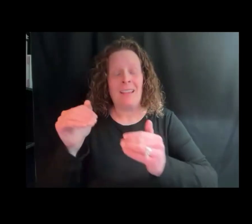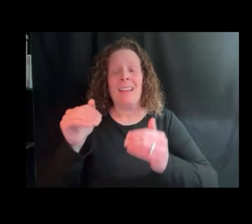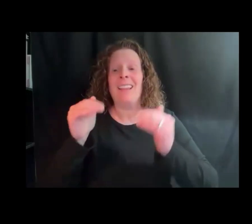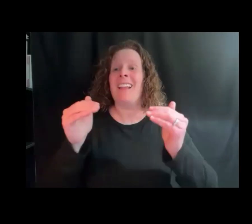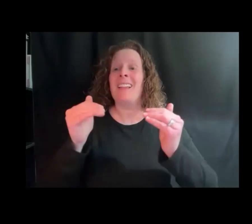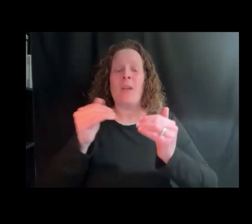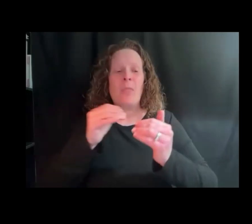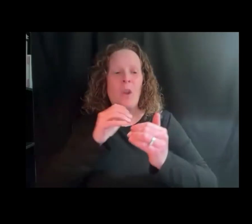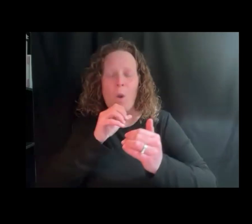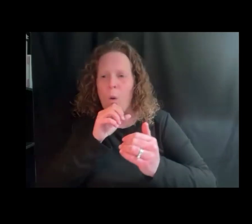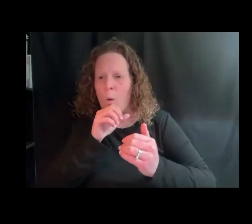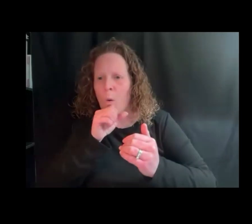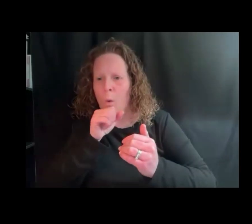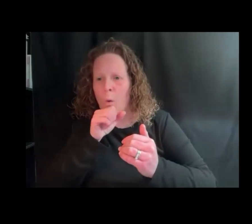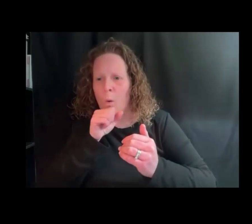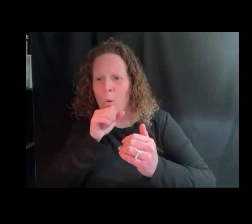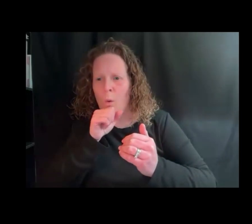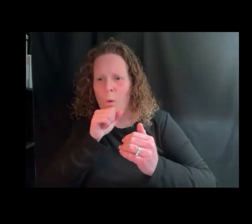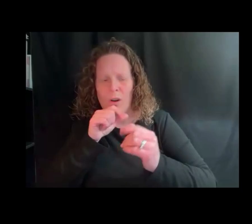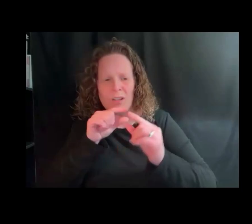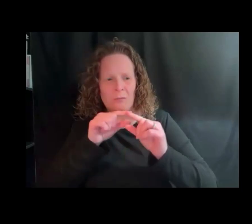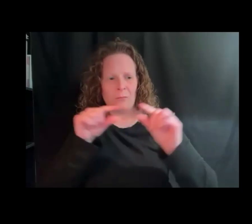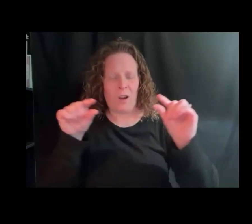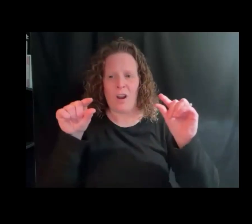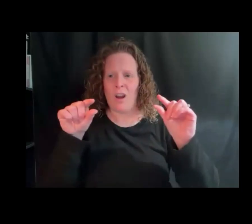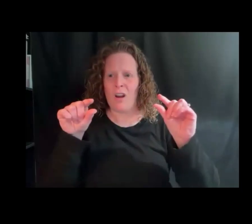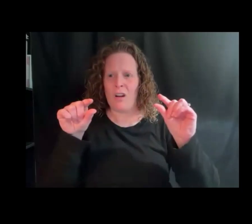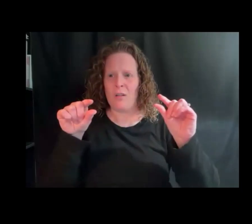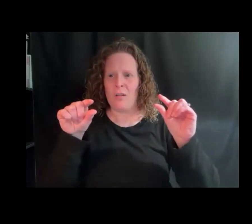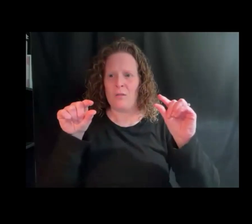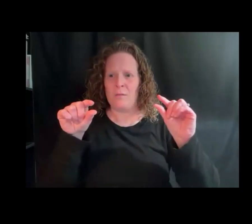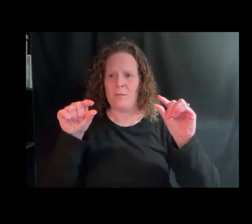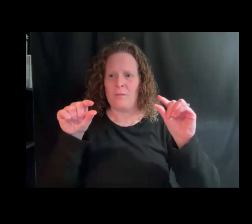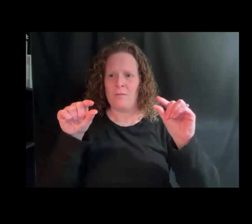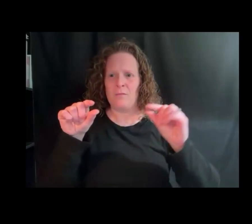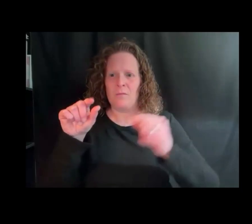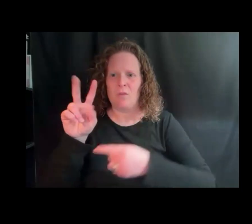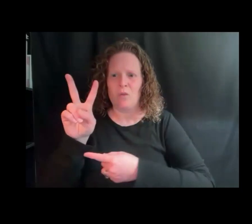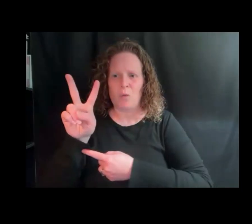is completely gone. Zero. If you move up the line to 2.5